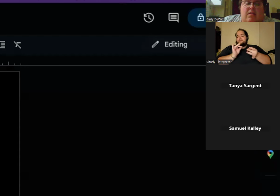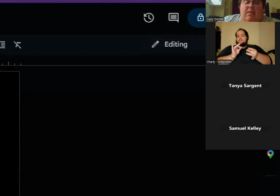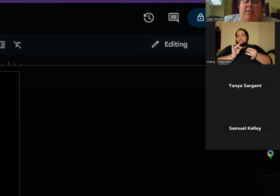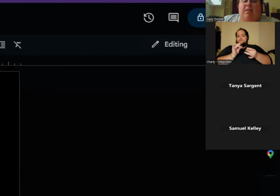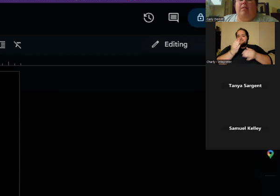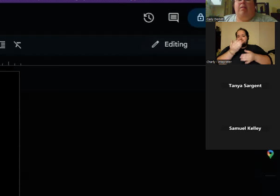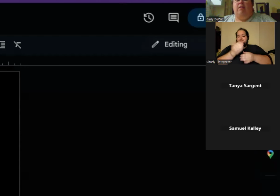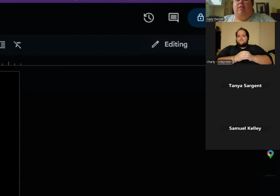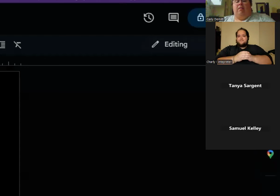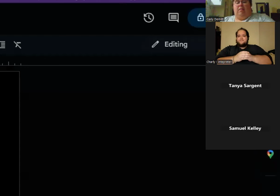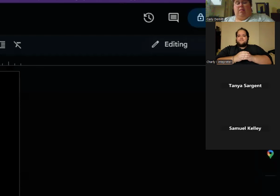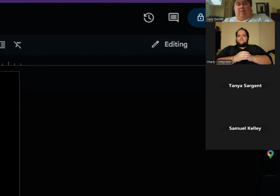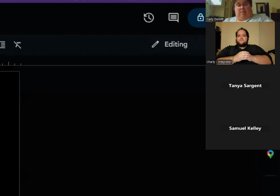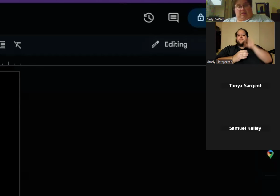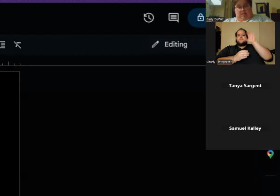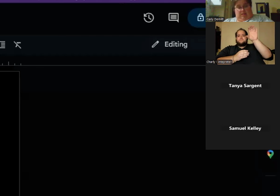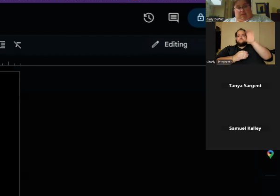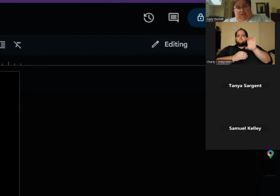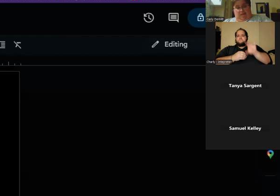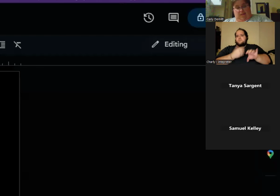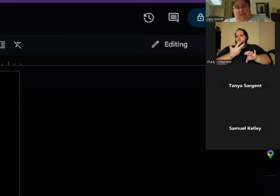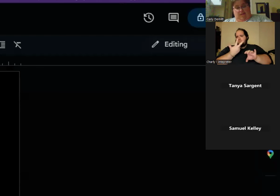It's… three paragraphs you can do like